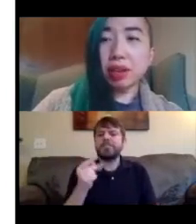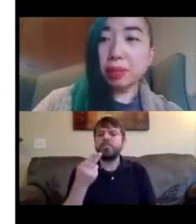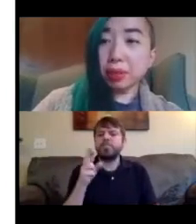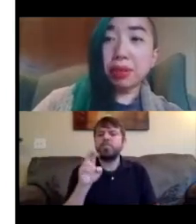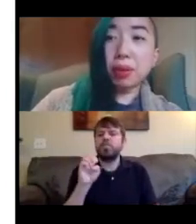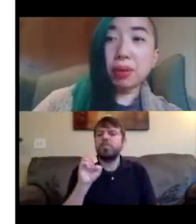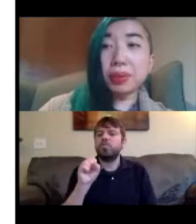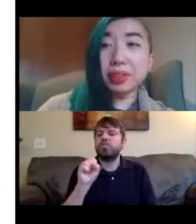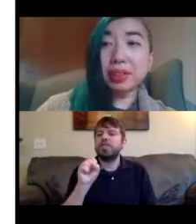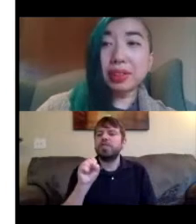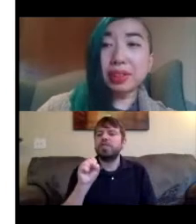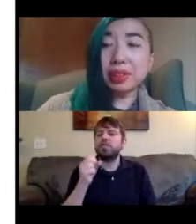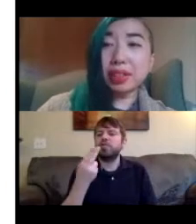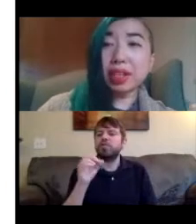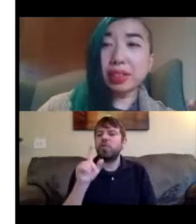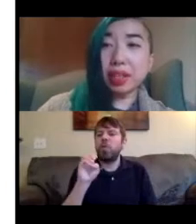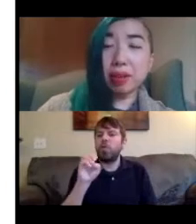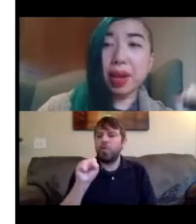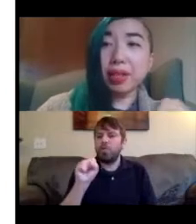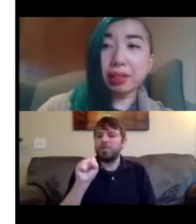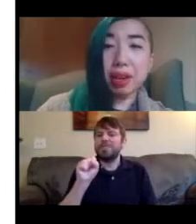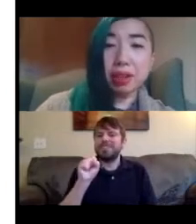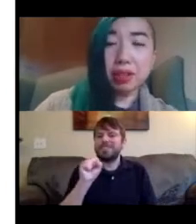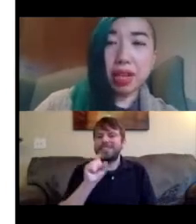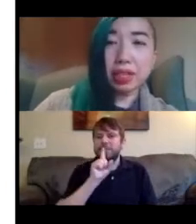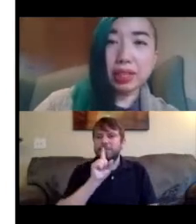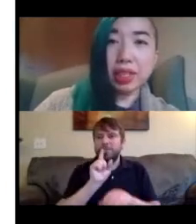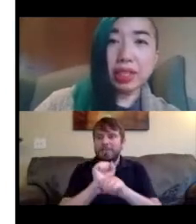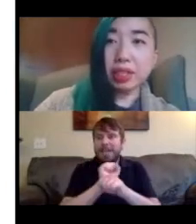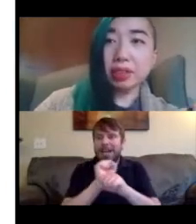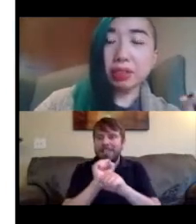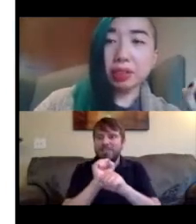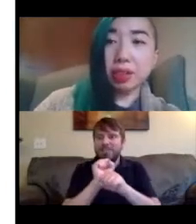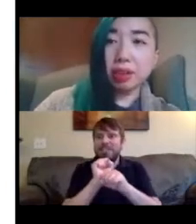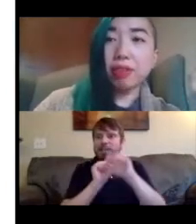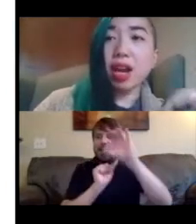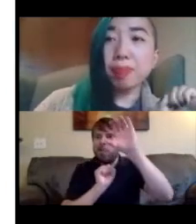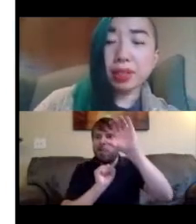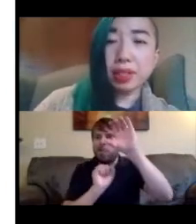literal holes that's embodied throughout her text and then there's fragmented